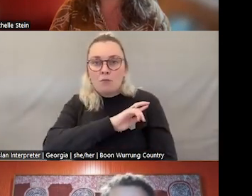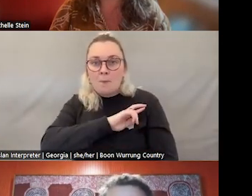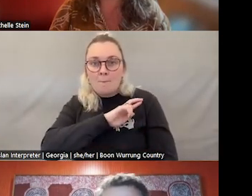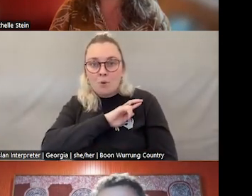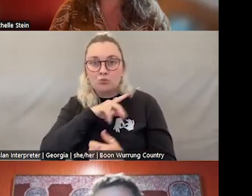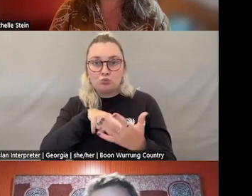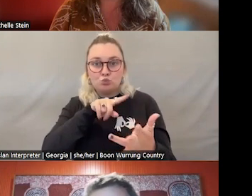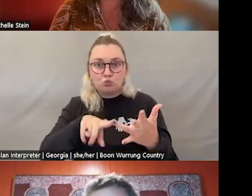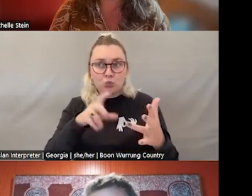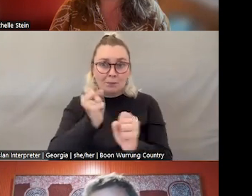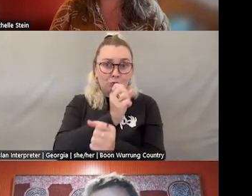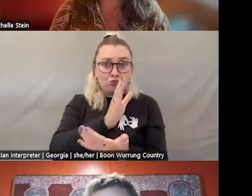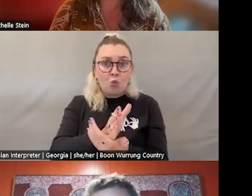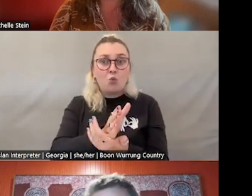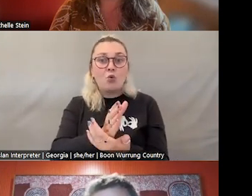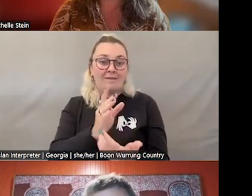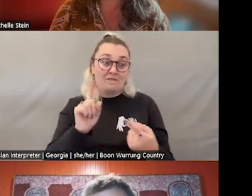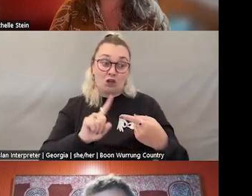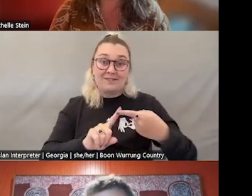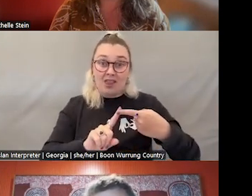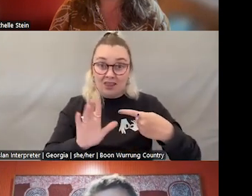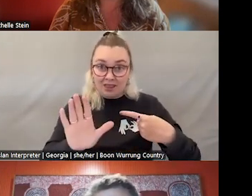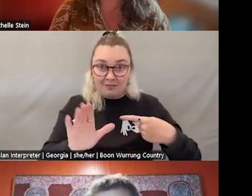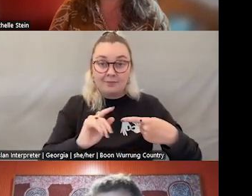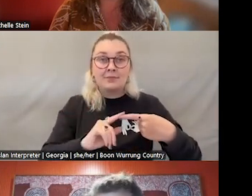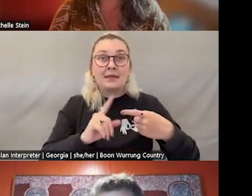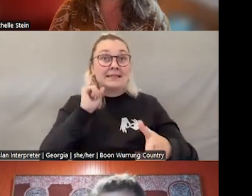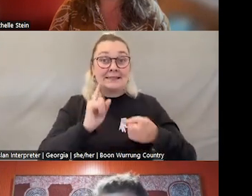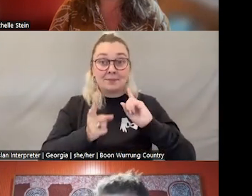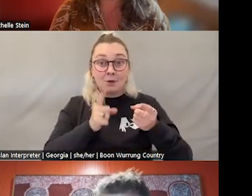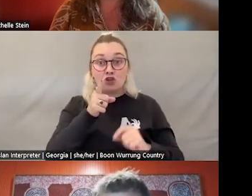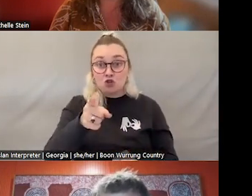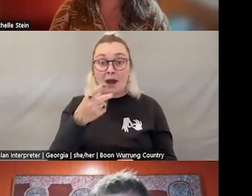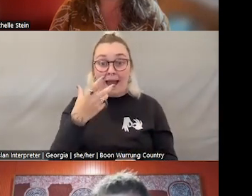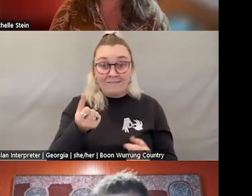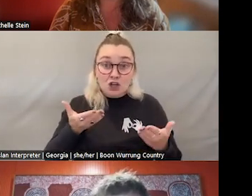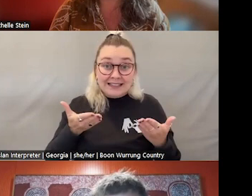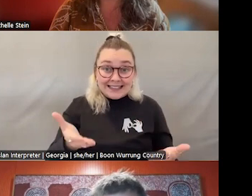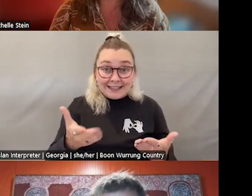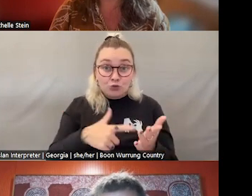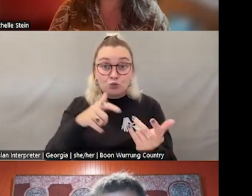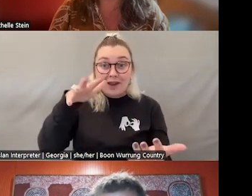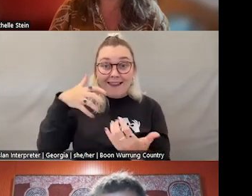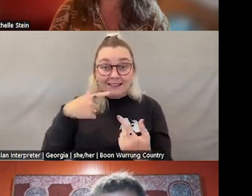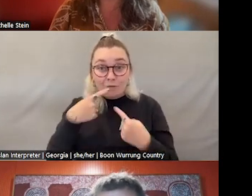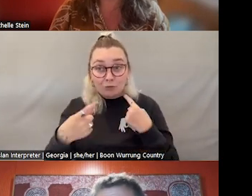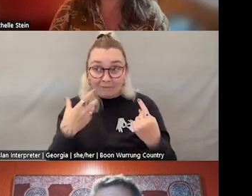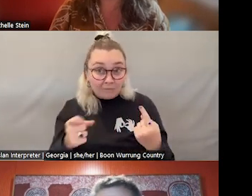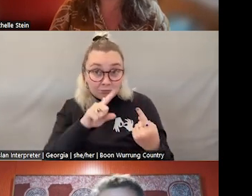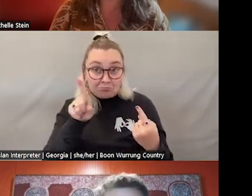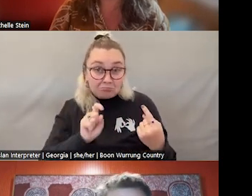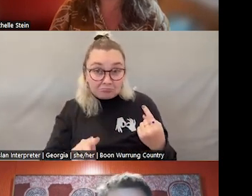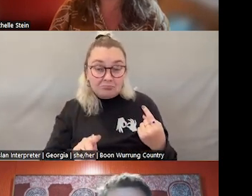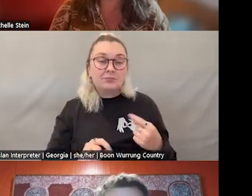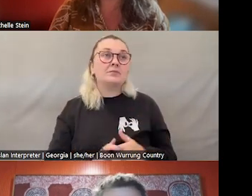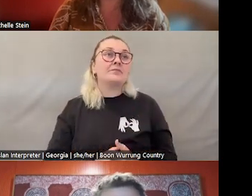to make sure that firstly, sometimes you consent to collect information about people, secondly,